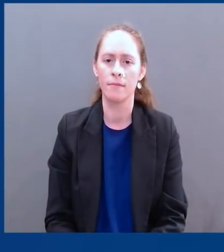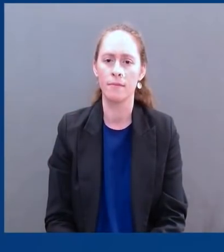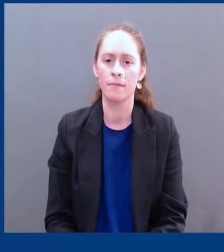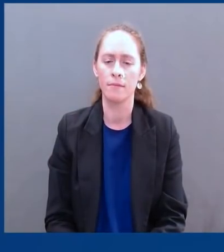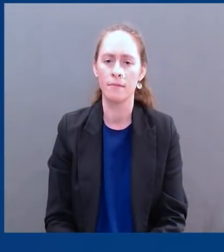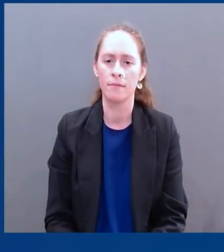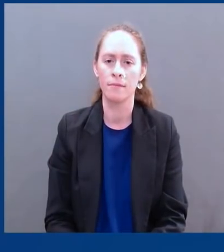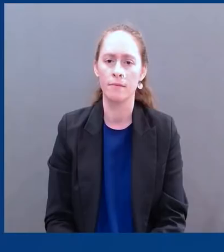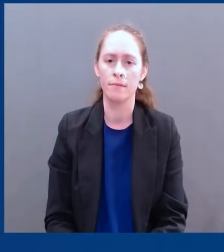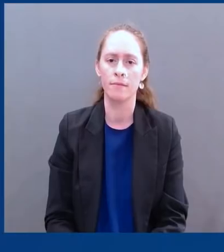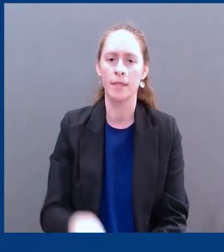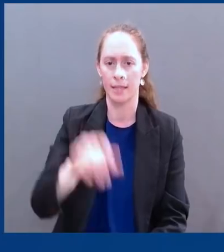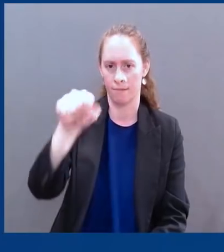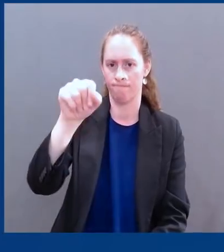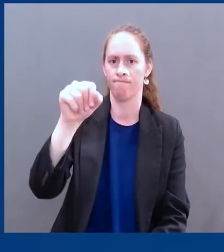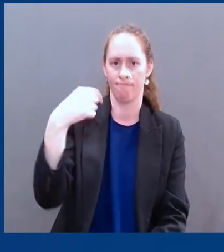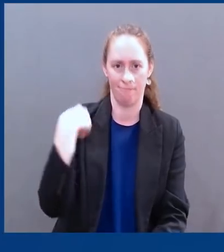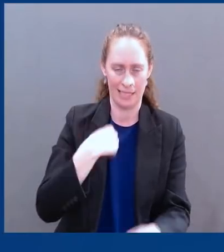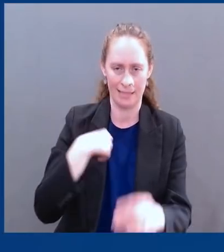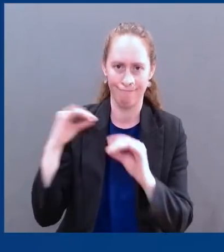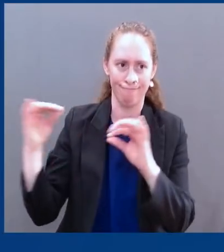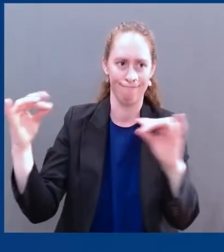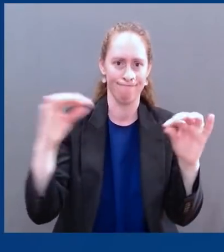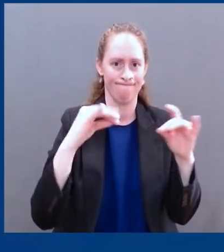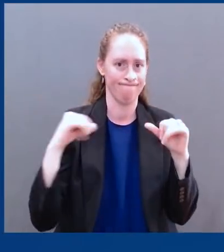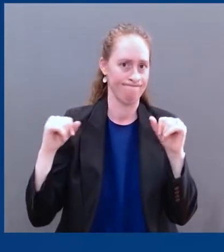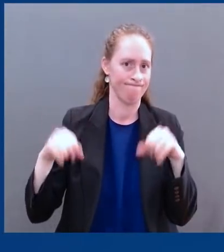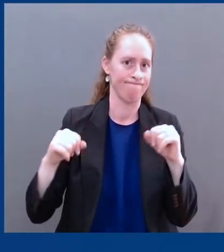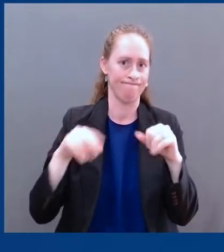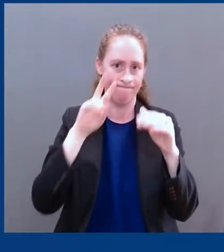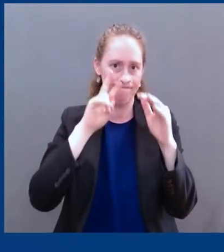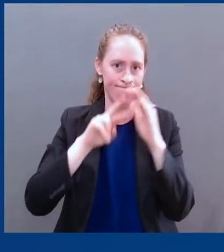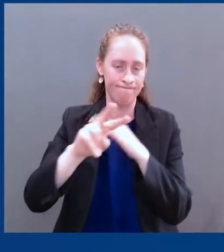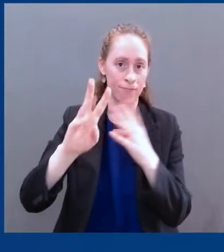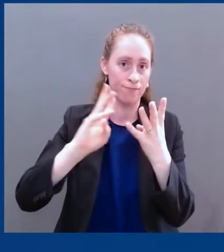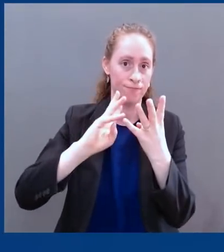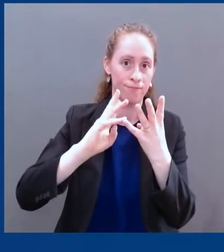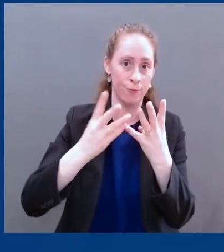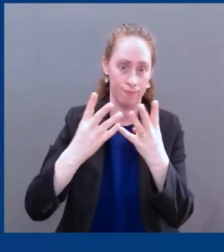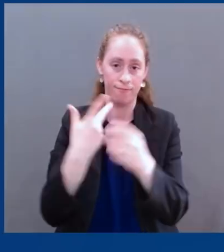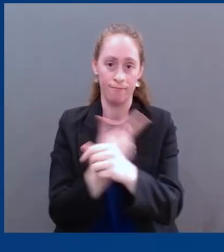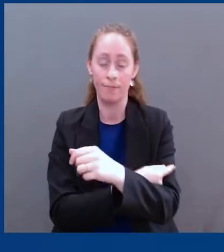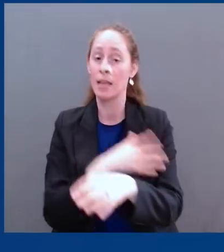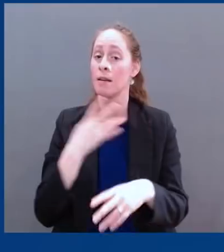there's the immediate issue and question, and then there's the long-range question.